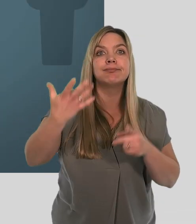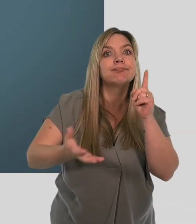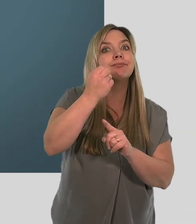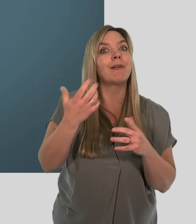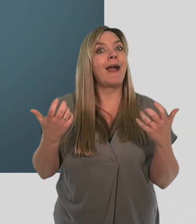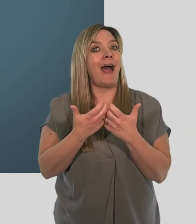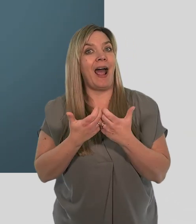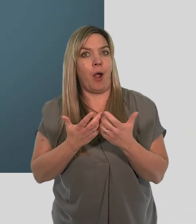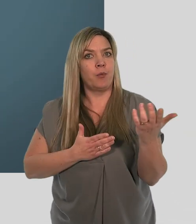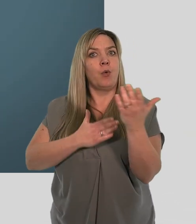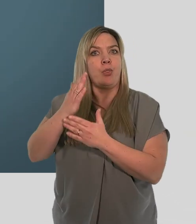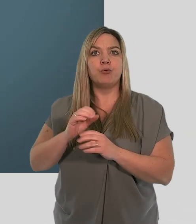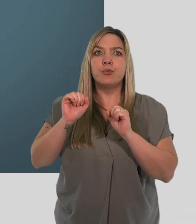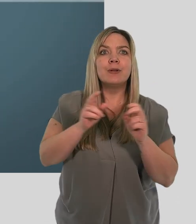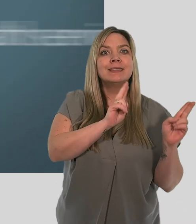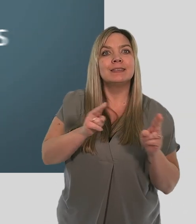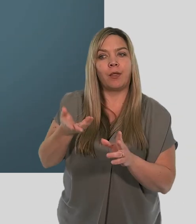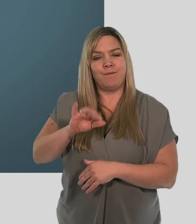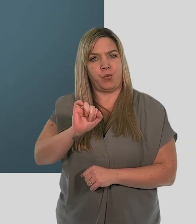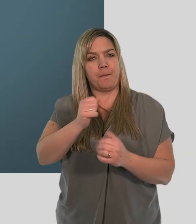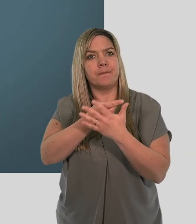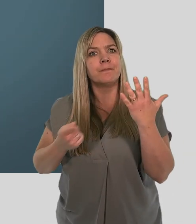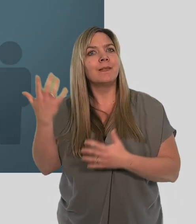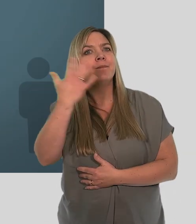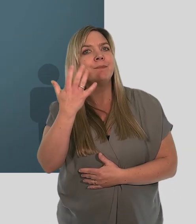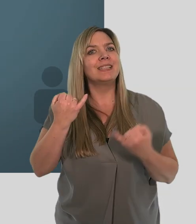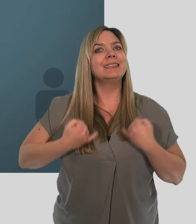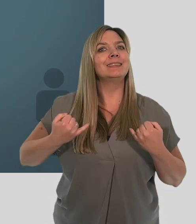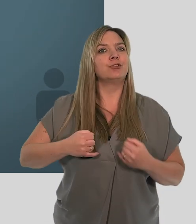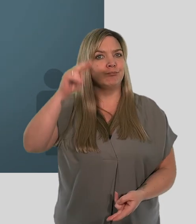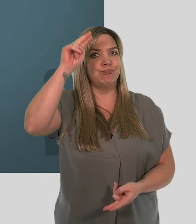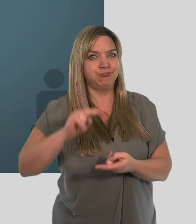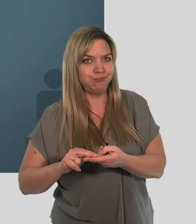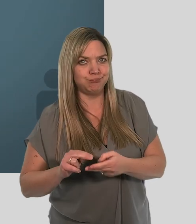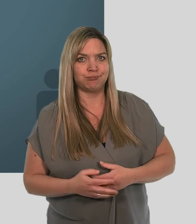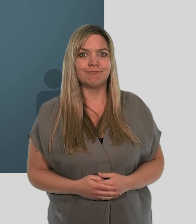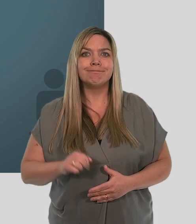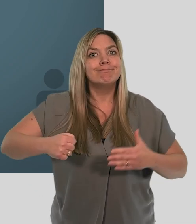Unfortunately, millions of people still lack access to many basic health services.